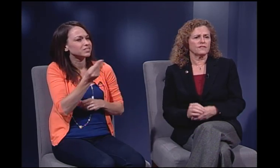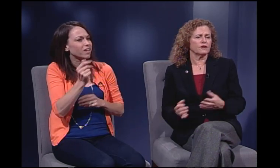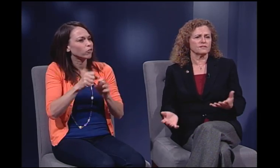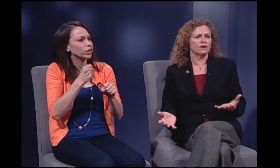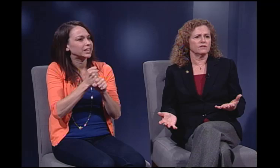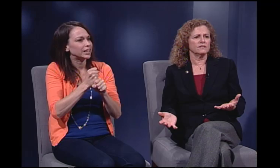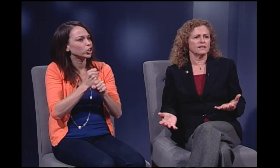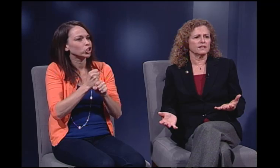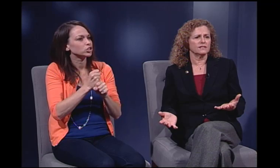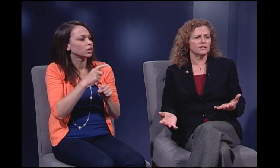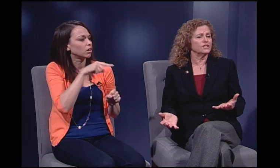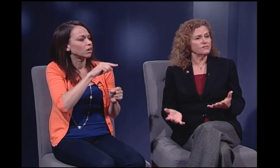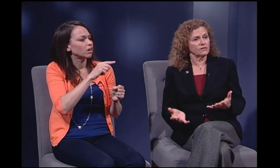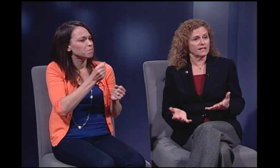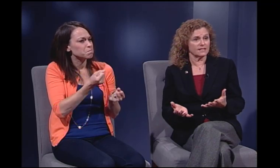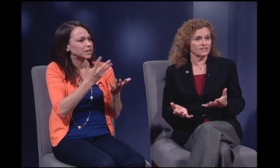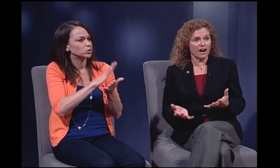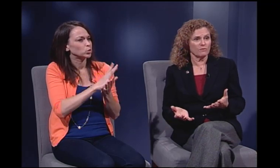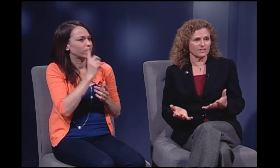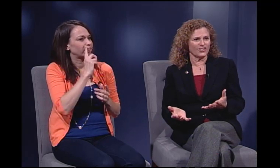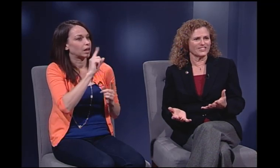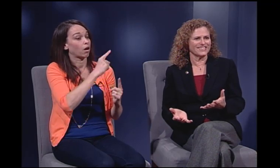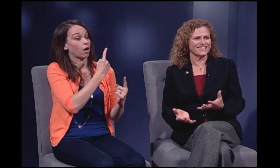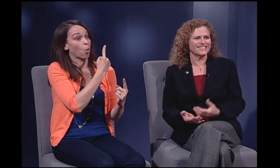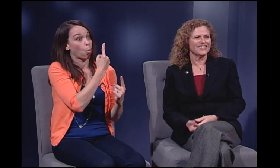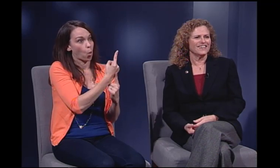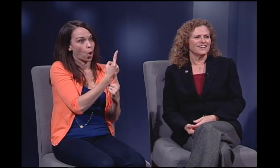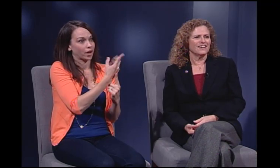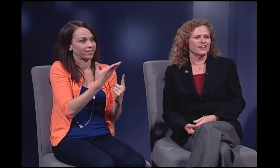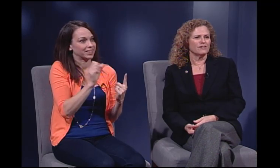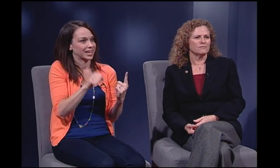that that was the only thing they could teach even though that is not what the law says.